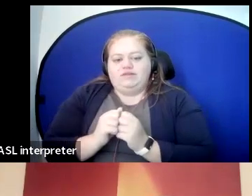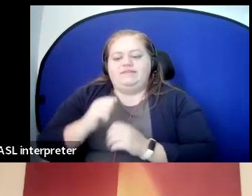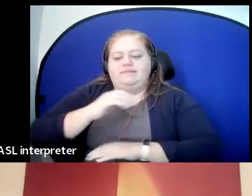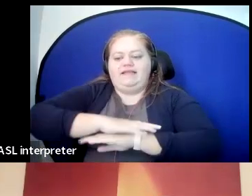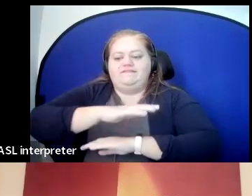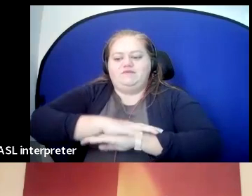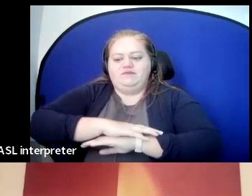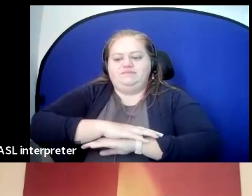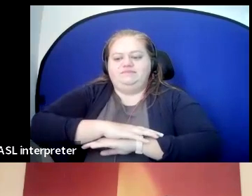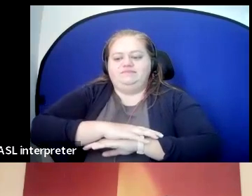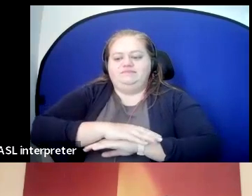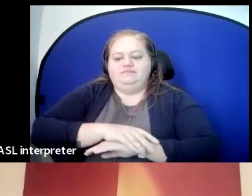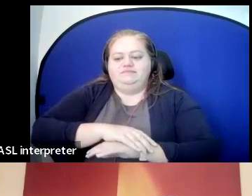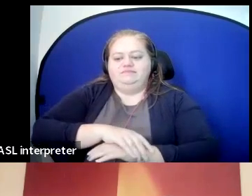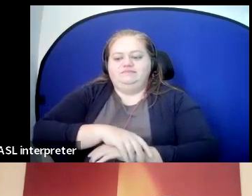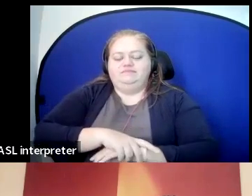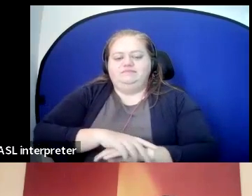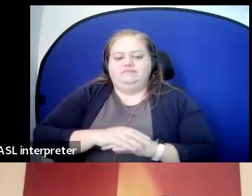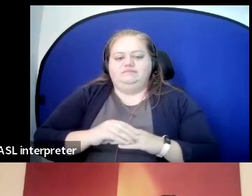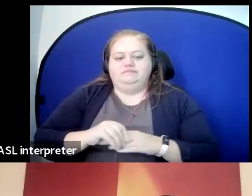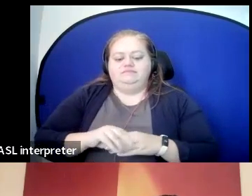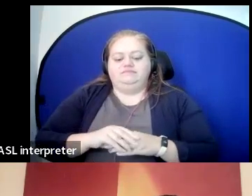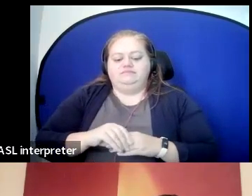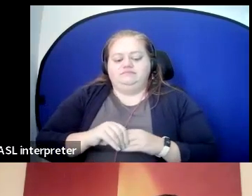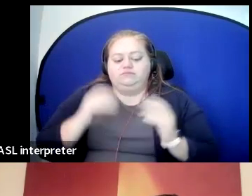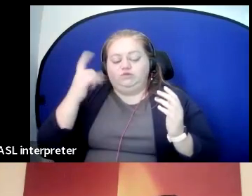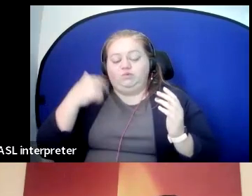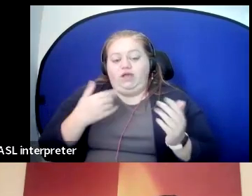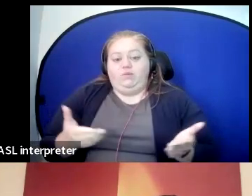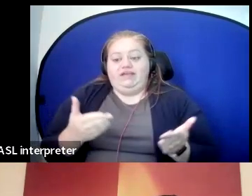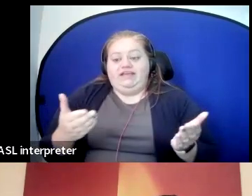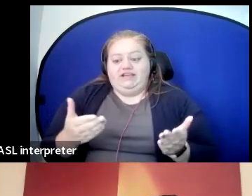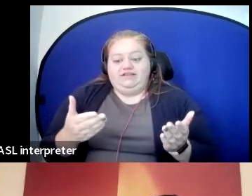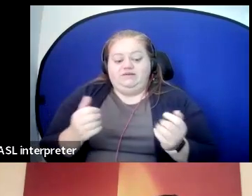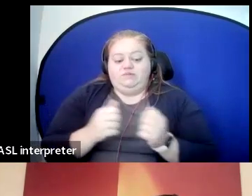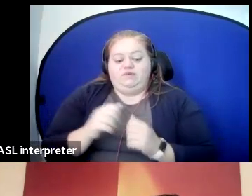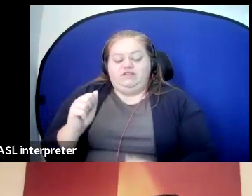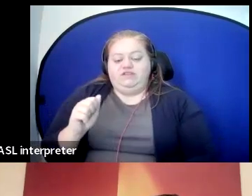That's why we are here, I guess, talking in this forum with the arXiv X folks.